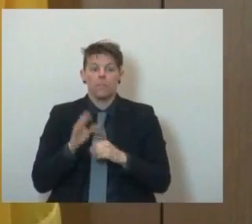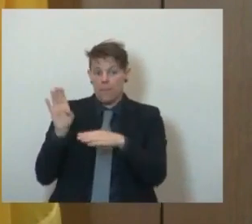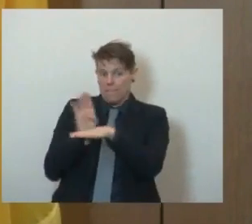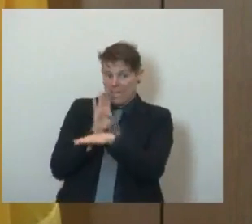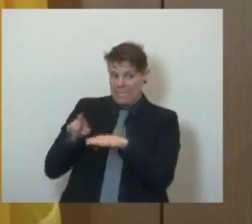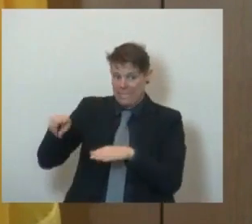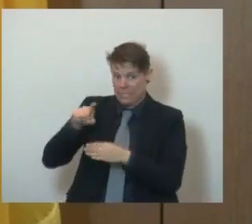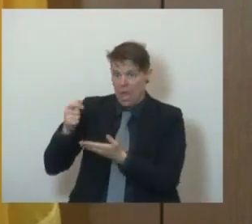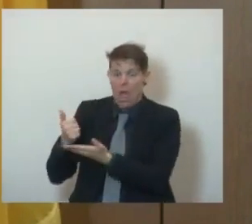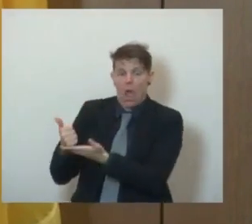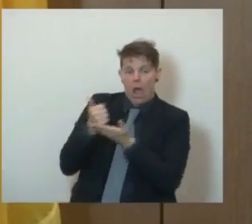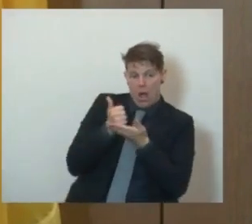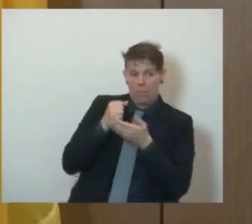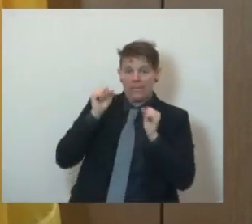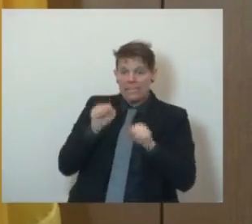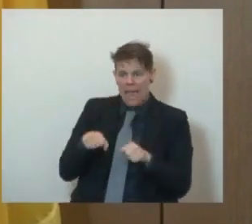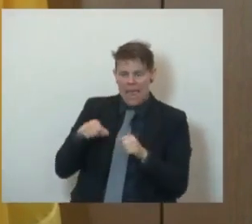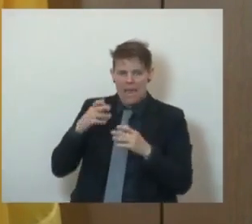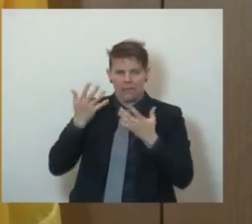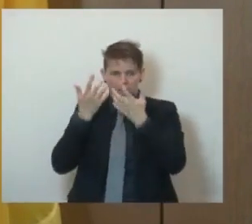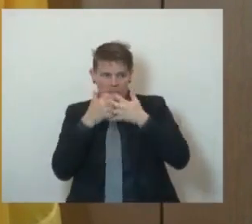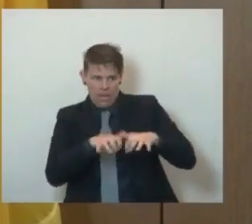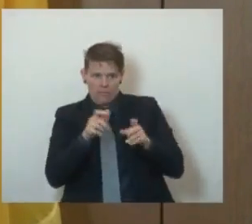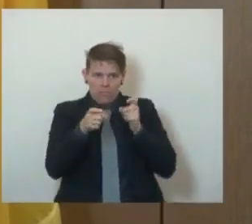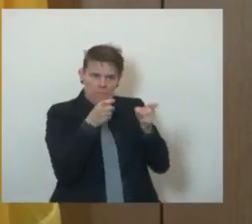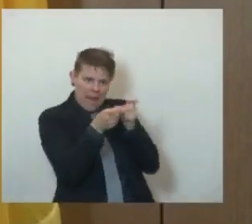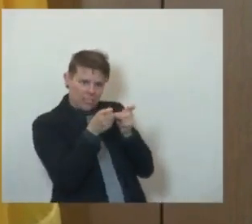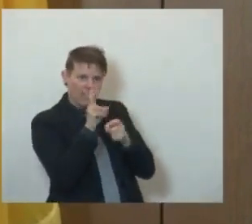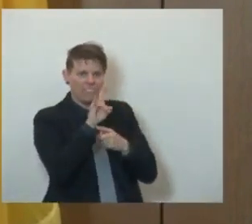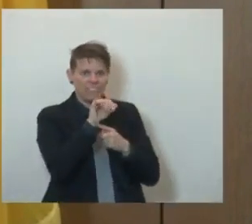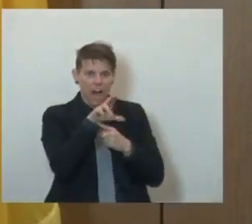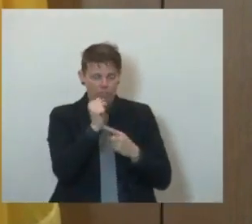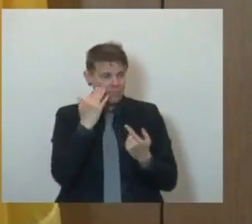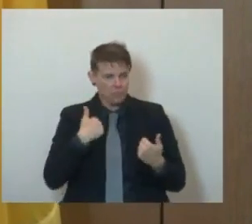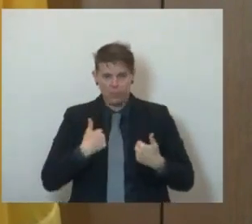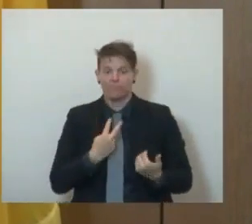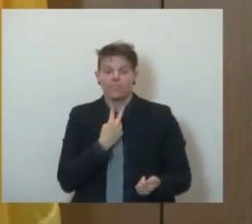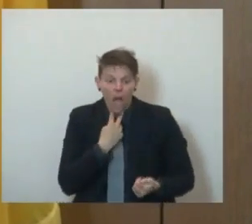NOT PART OF A PUBLIC HEALTH PROBLEM. THEY’RE HELPING US MANAGE.